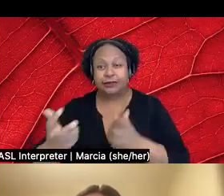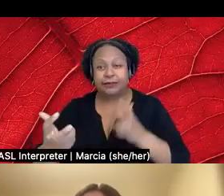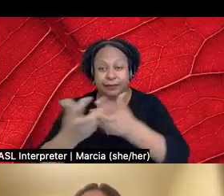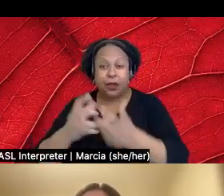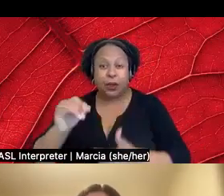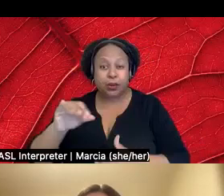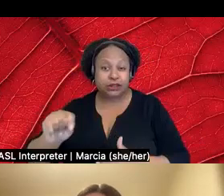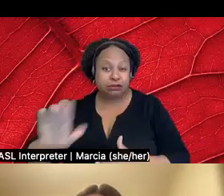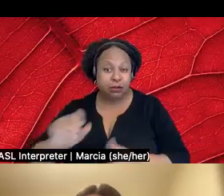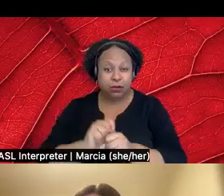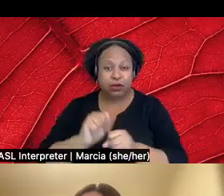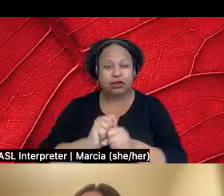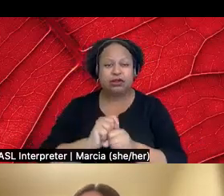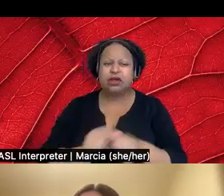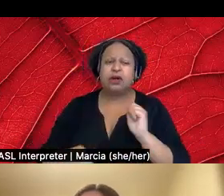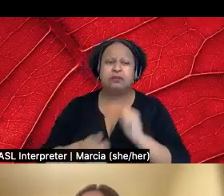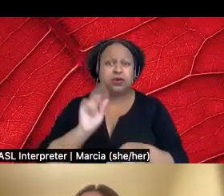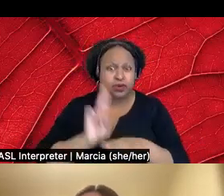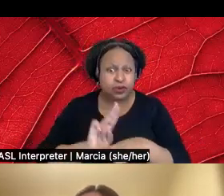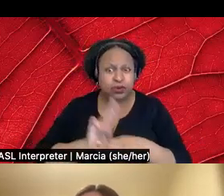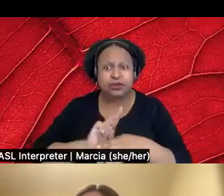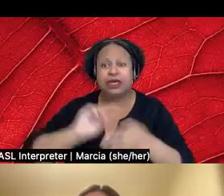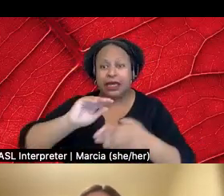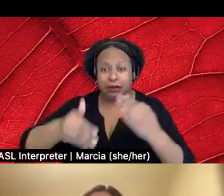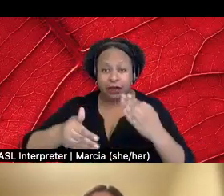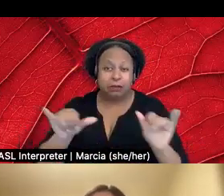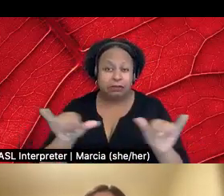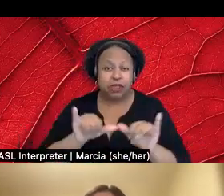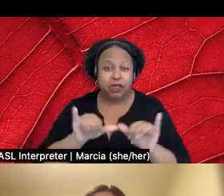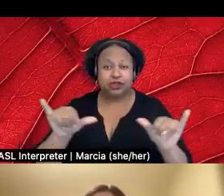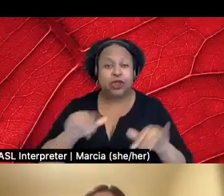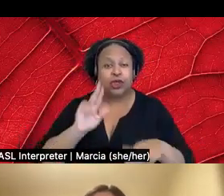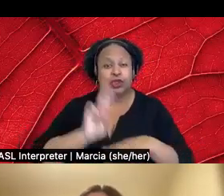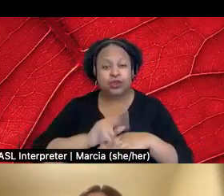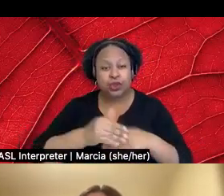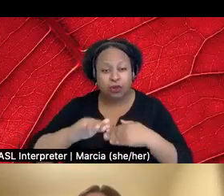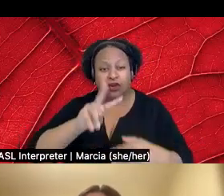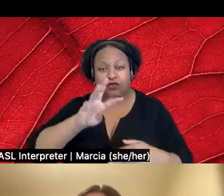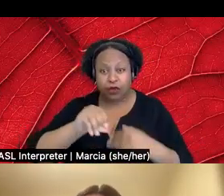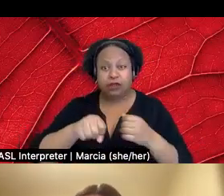outcome measures in OT. It's used in over 40 countries and translated into over 30 languages.